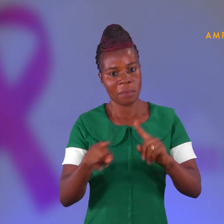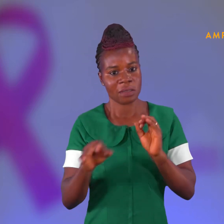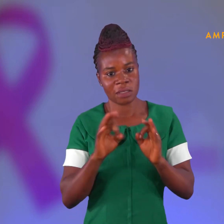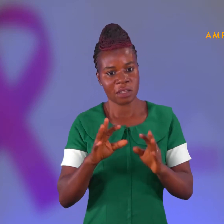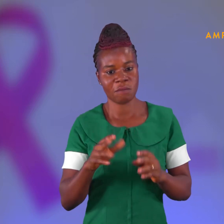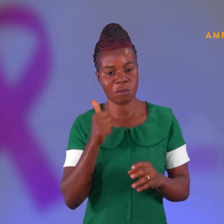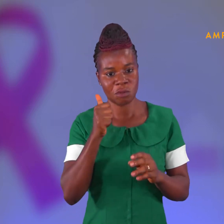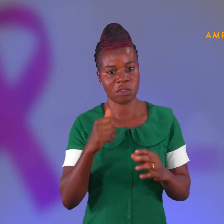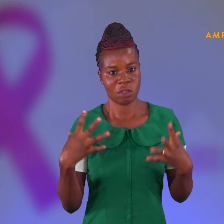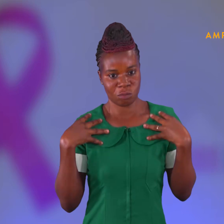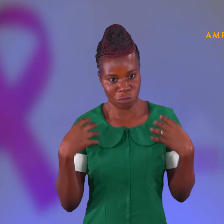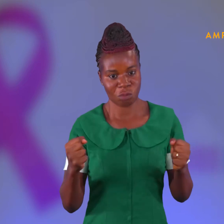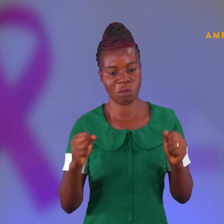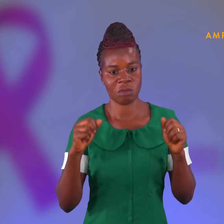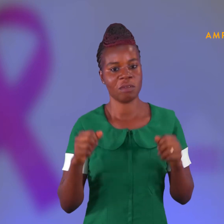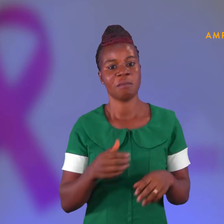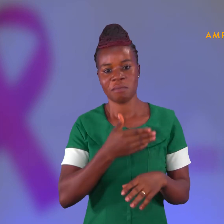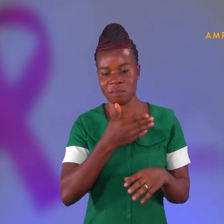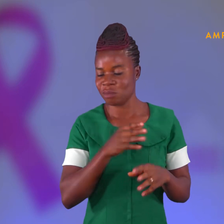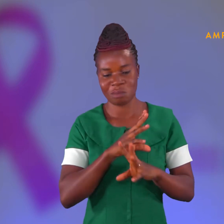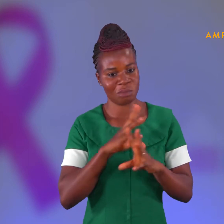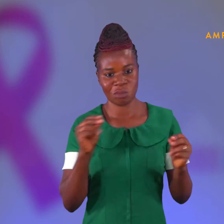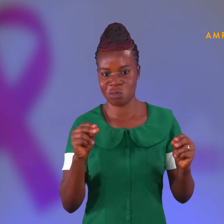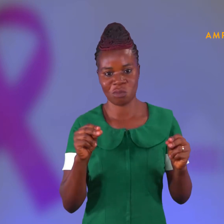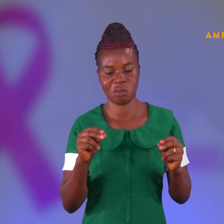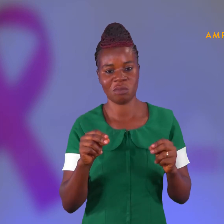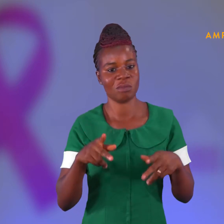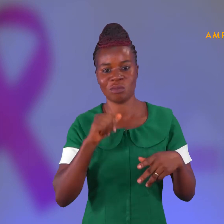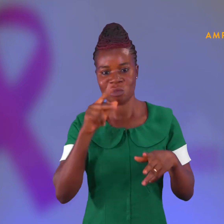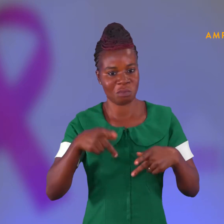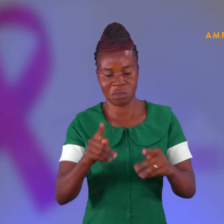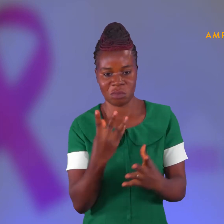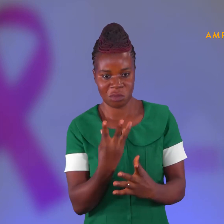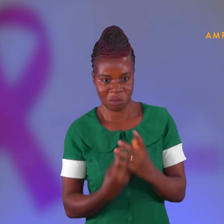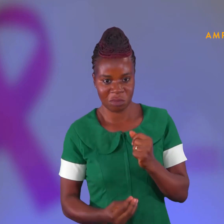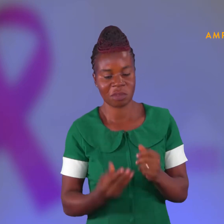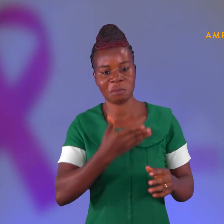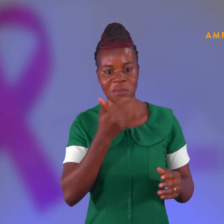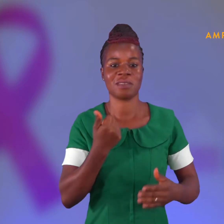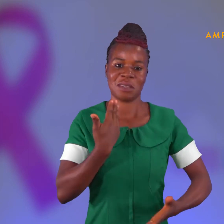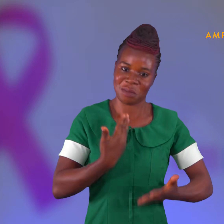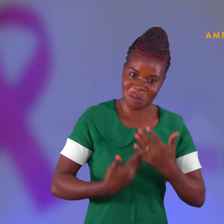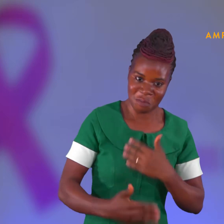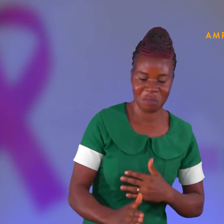But if no defect is detected in the pregnancy nor danger to the health of the woman, abortion is not permitted. The woman is encouraged to give birth.